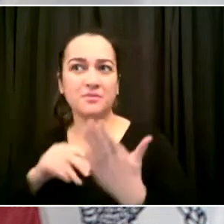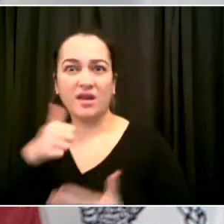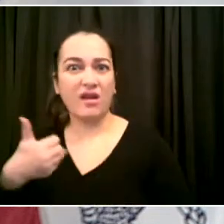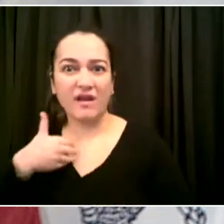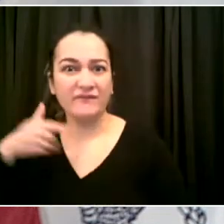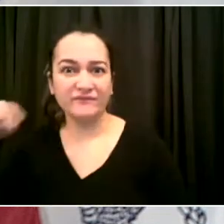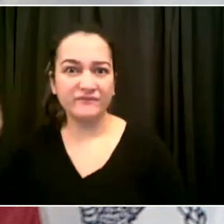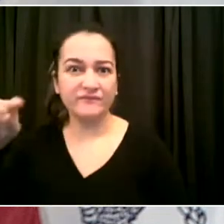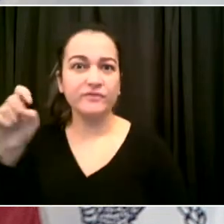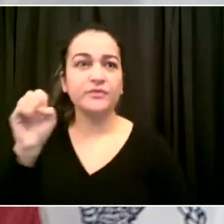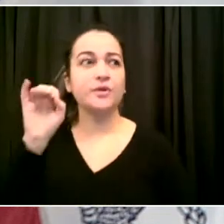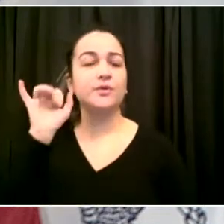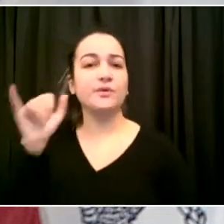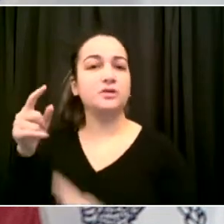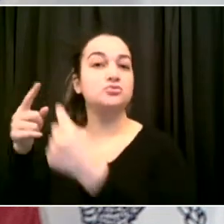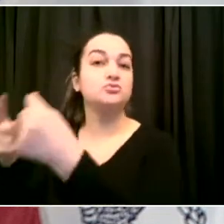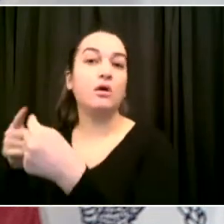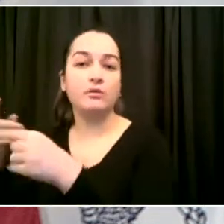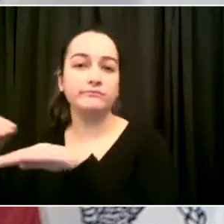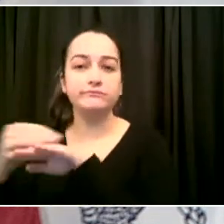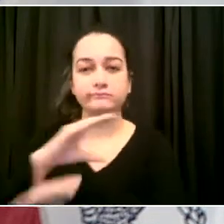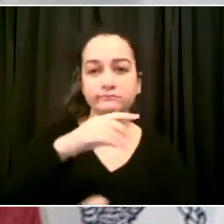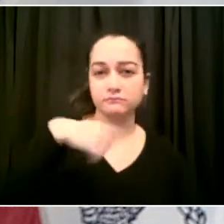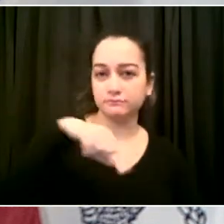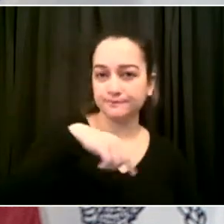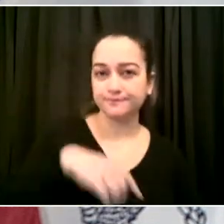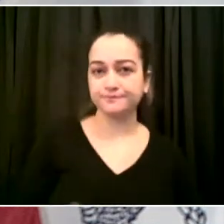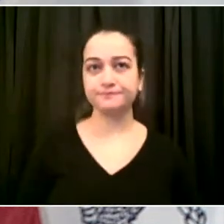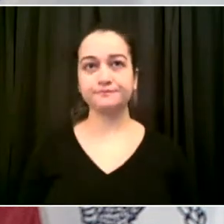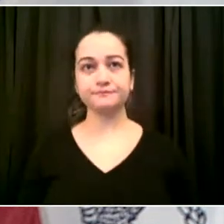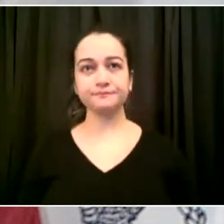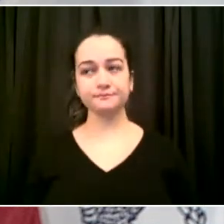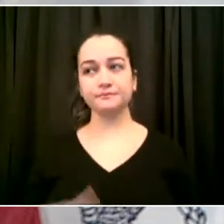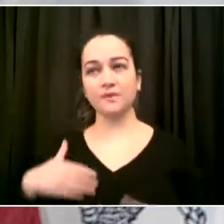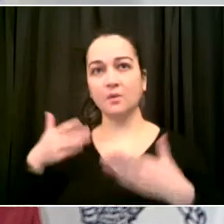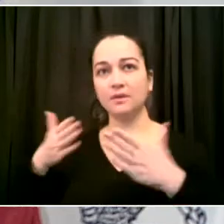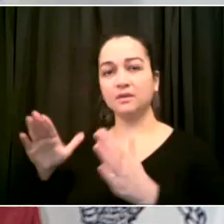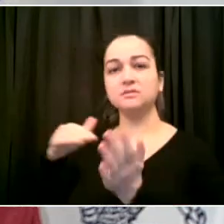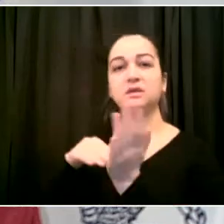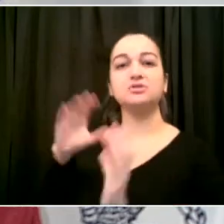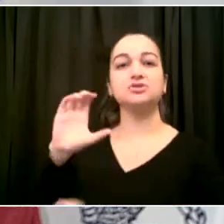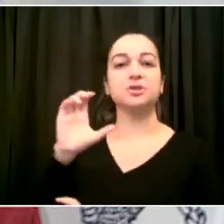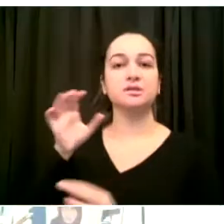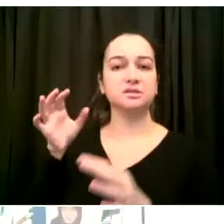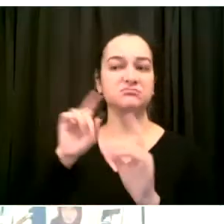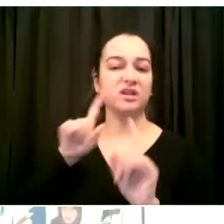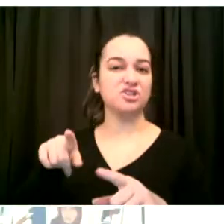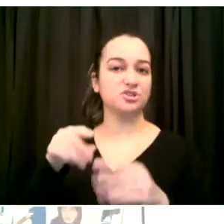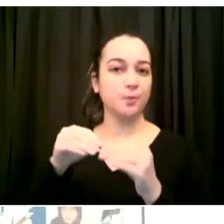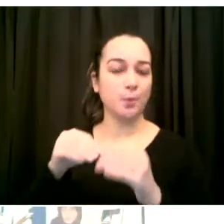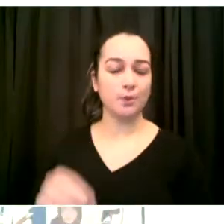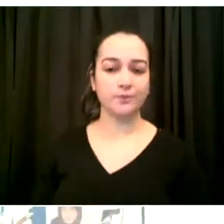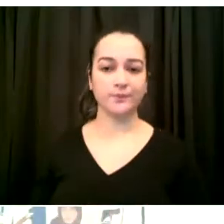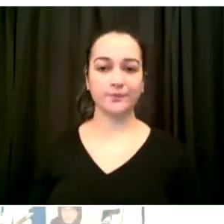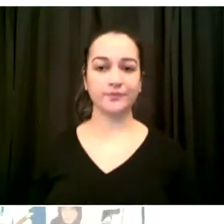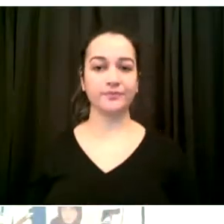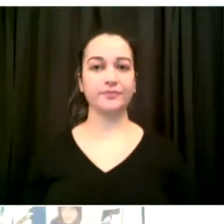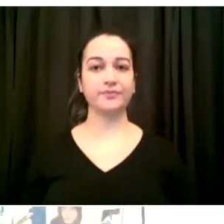A NUMBER HIGHER WHEN IN FACT I SUSPECT WE ARE NOT SEEN THE WHOLE PICTURE OF HOW HIGH THE RATES S EAR IN OTHER PLACES. THAT ISISMY PREFACE, NOW TO